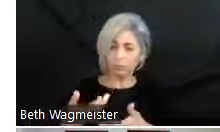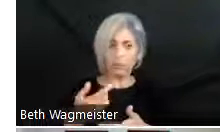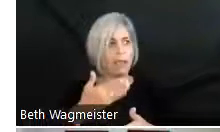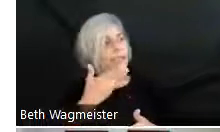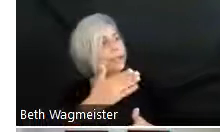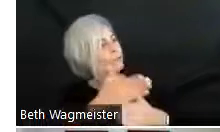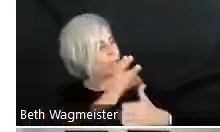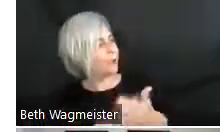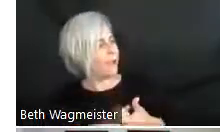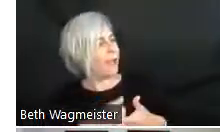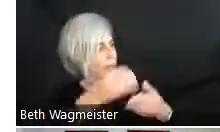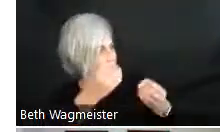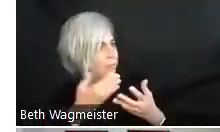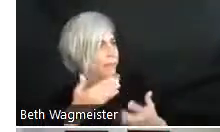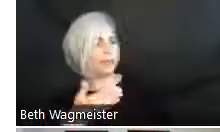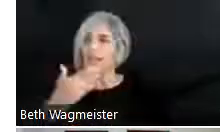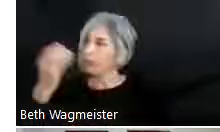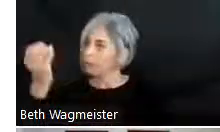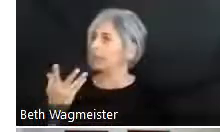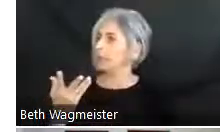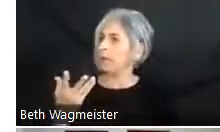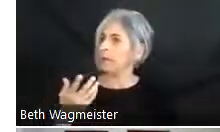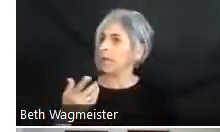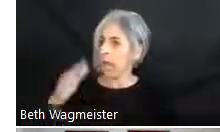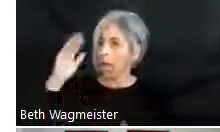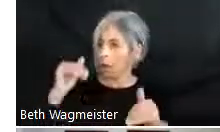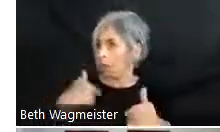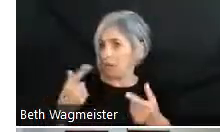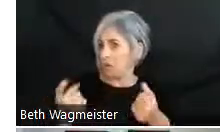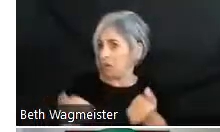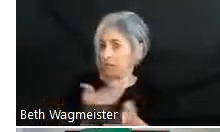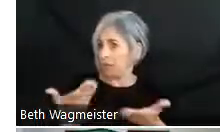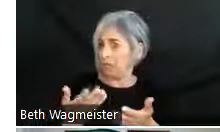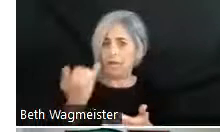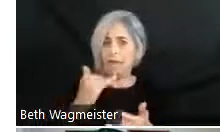You know, I hope there's something I can do. And if you move towards compassion you're